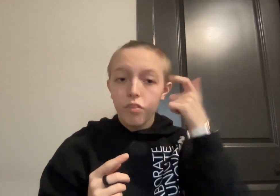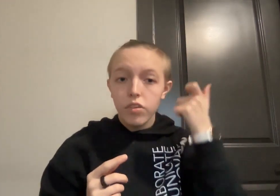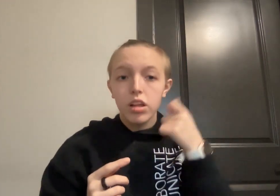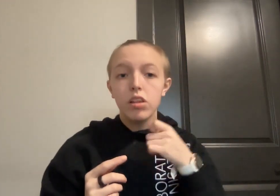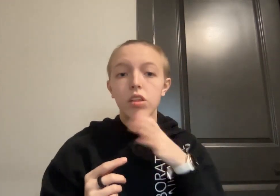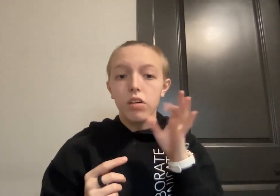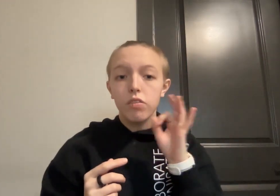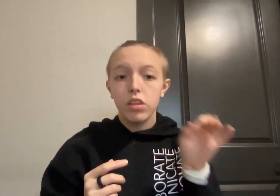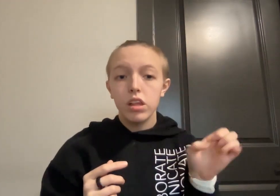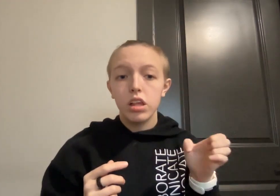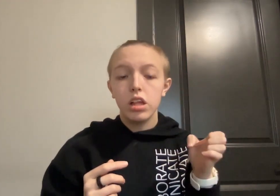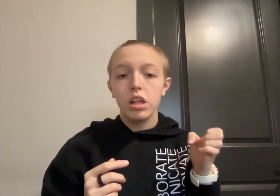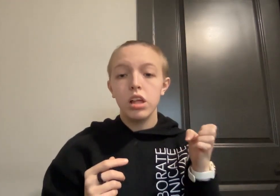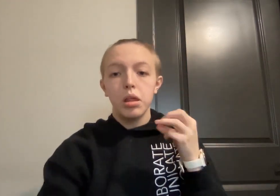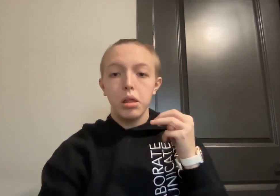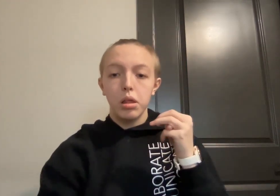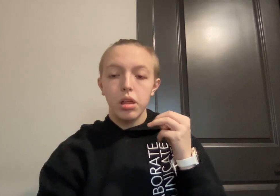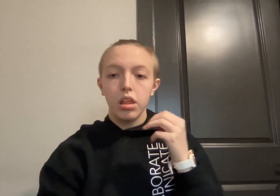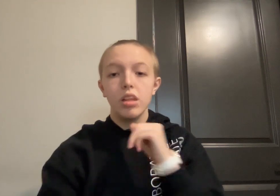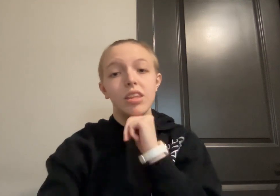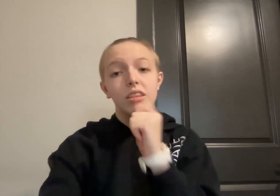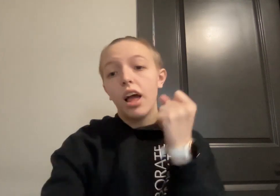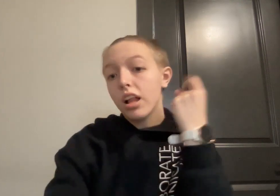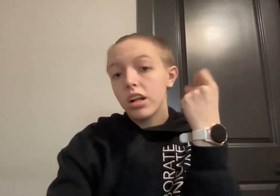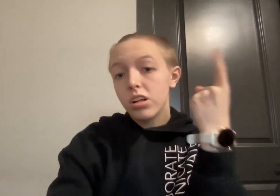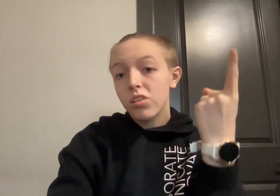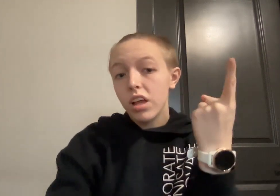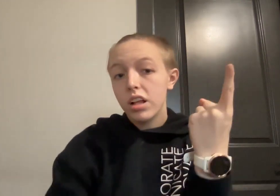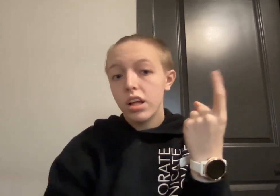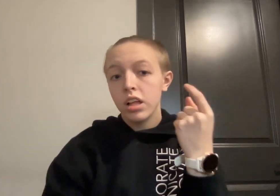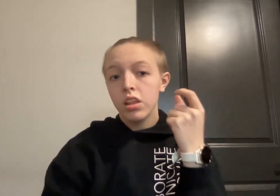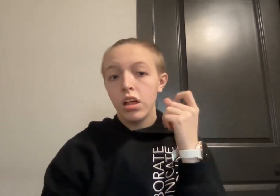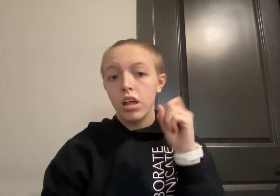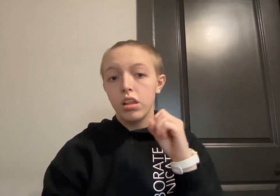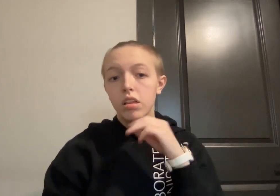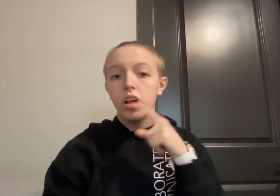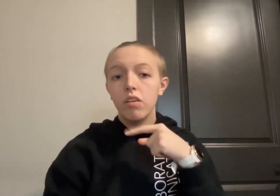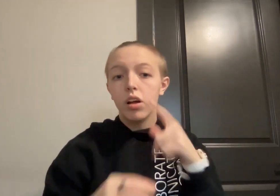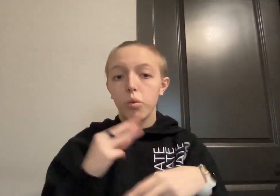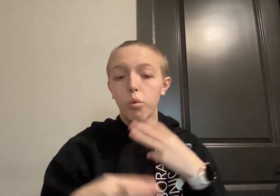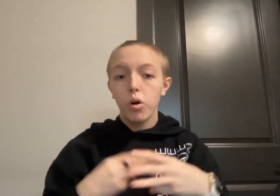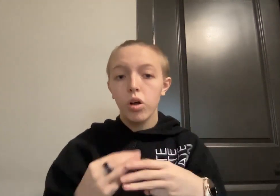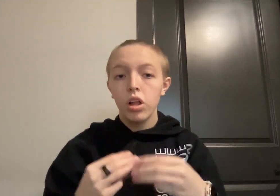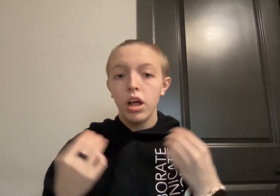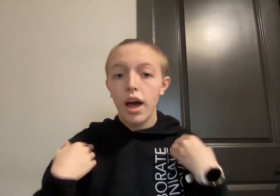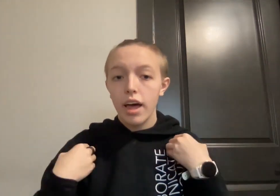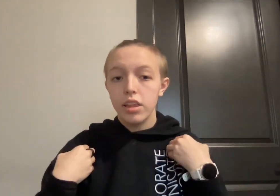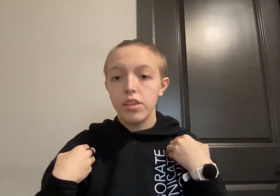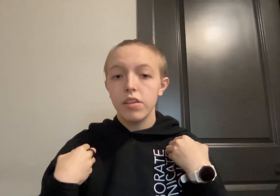because of the feelings the hearing world has.